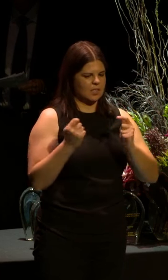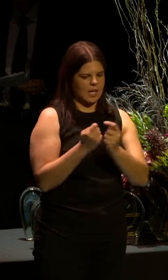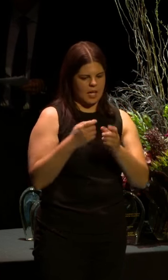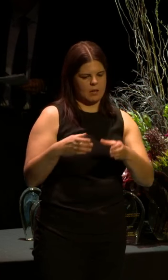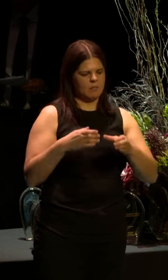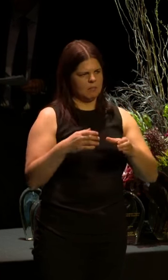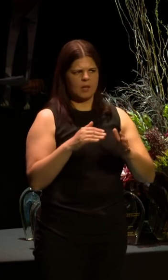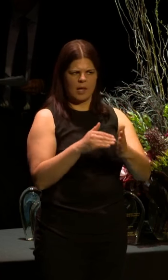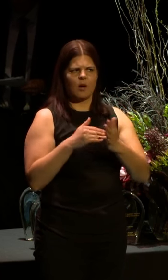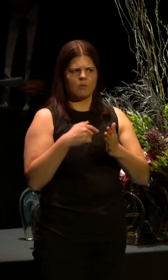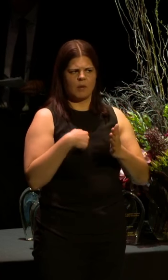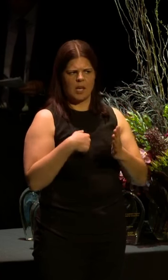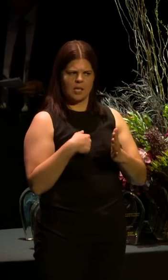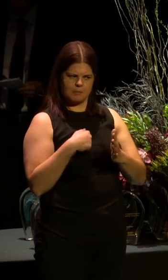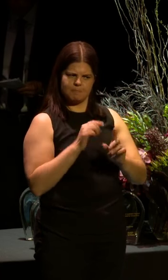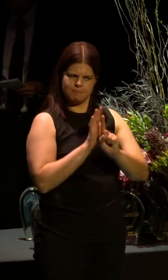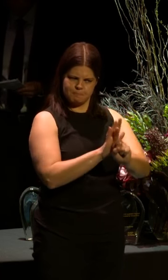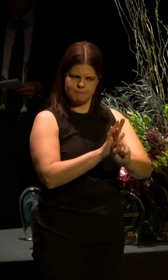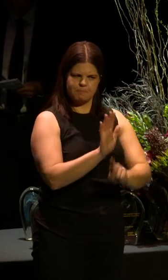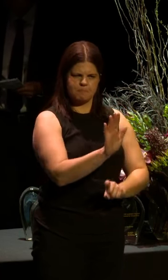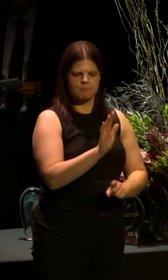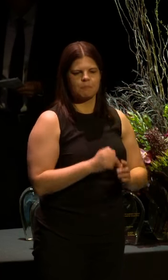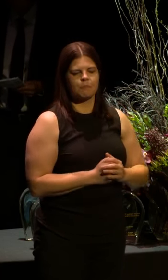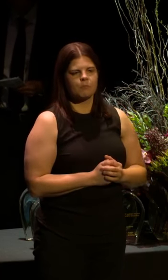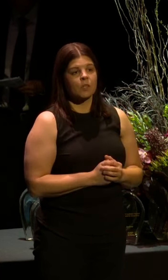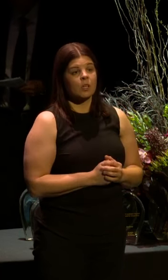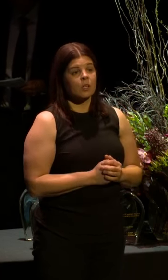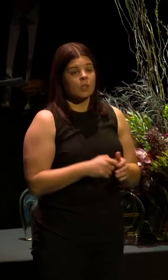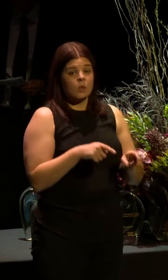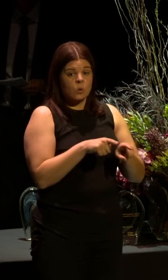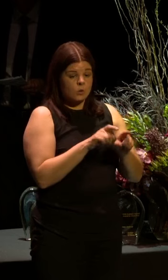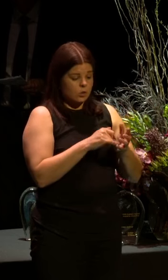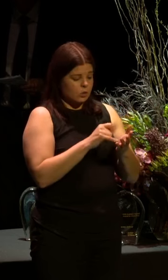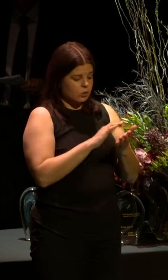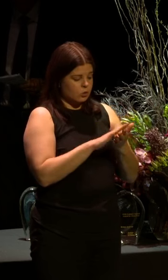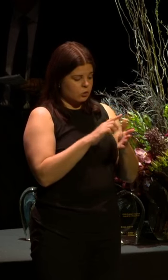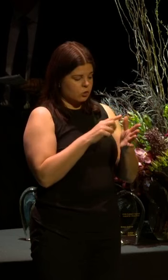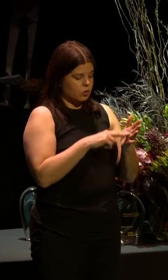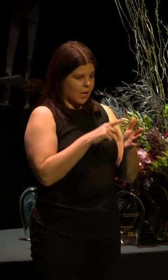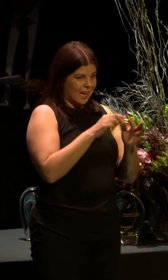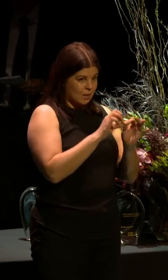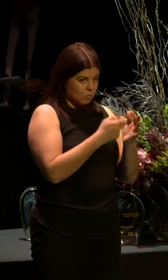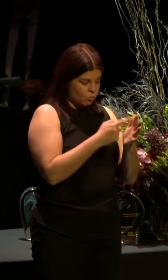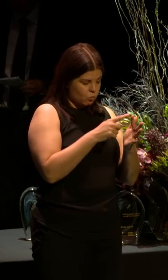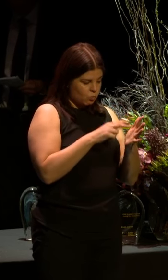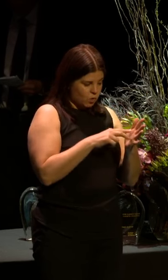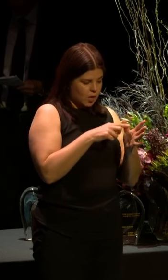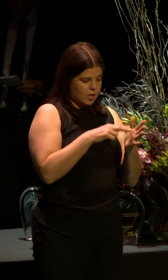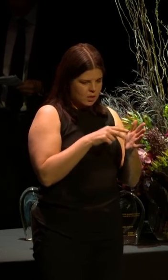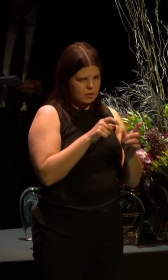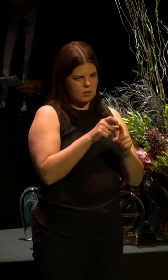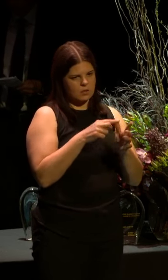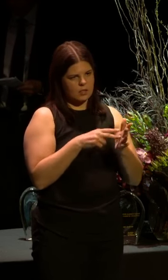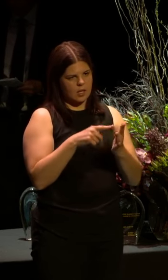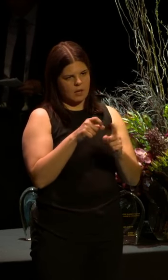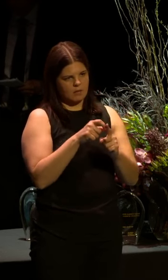I want to thank, also, David Williamson and Shane Brennan. They're two writers who give back. They funded the play's commission and supported it